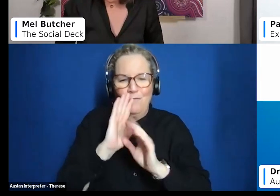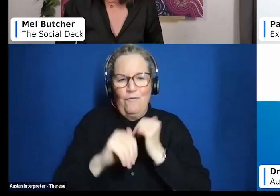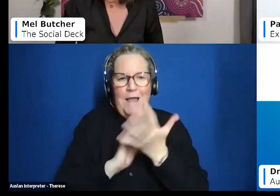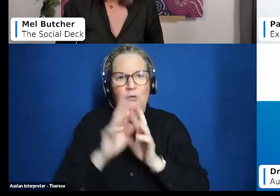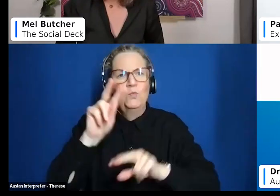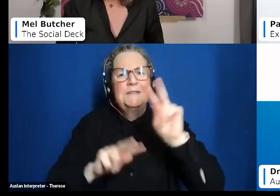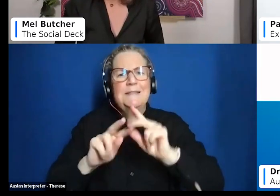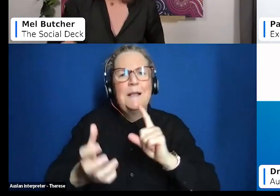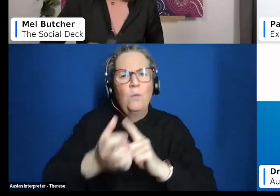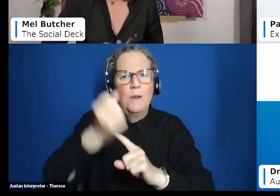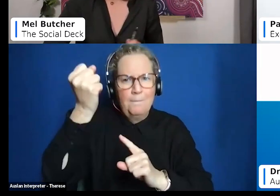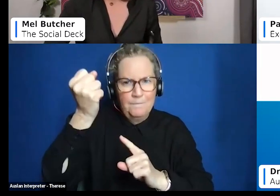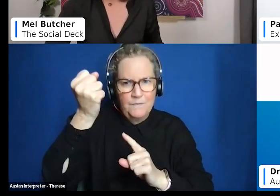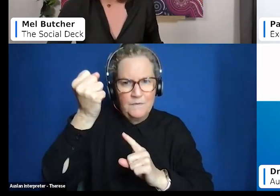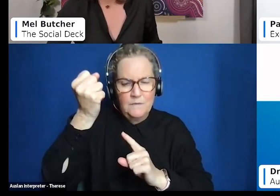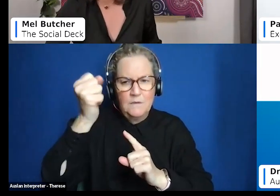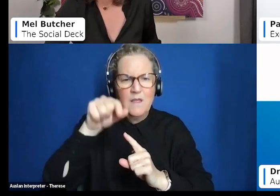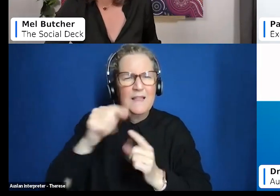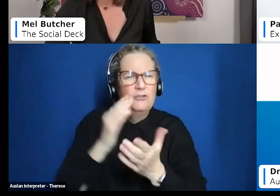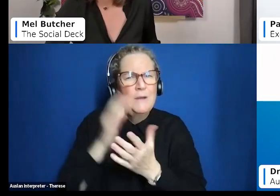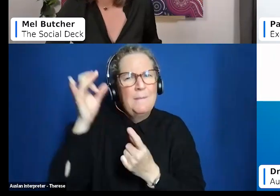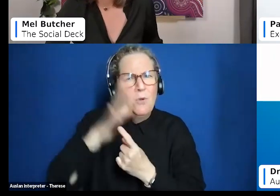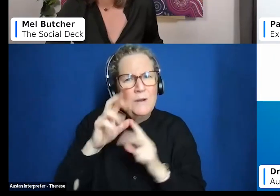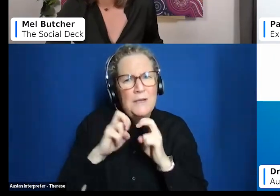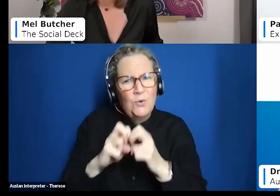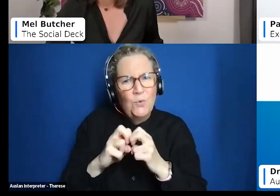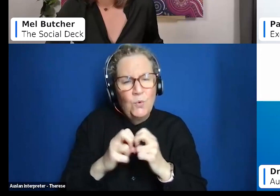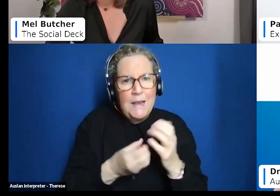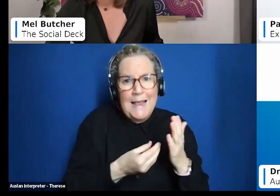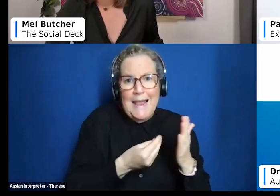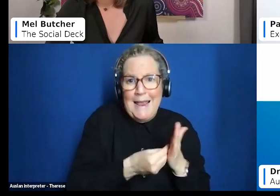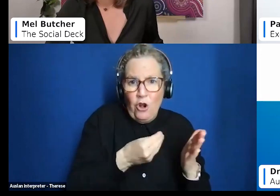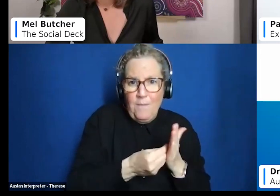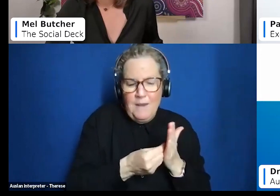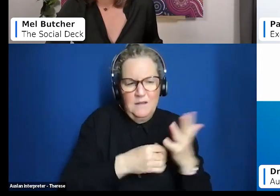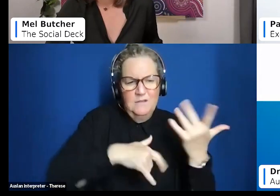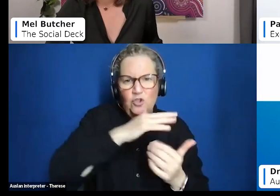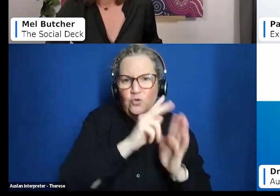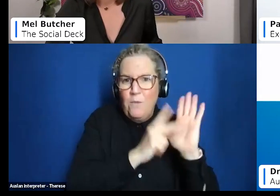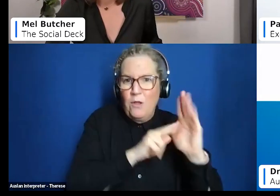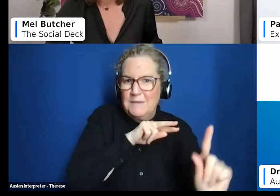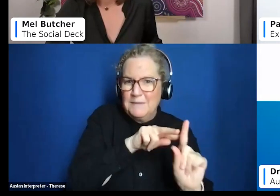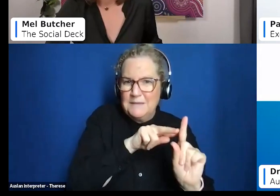And that's a really important issue from not only an economic and social policy perspective, but also from a human rights perspective.